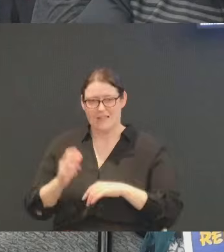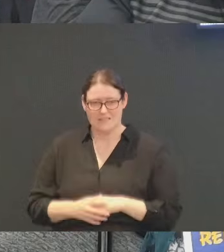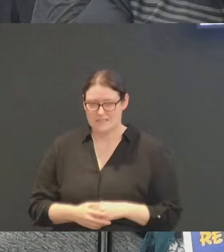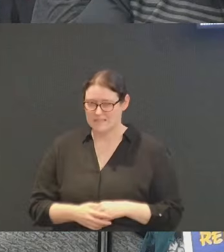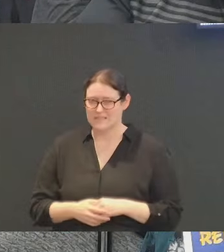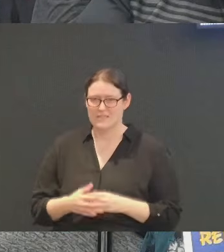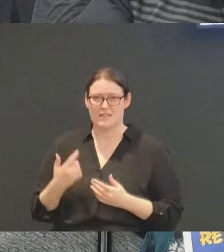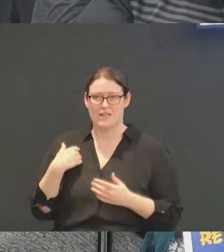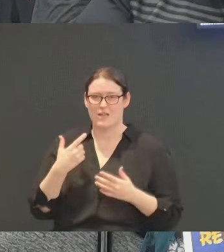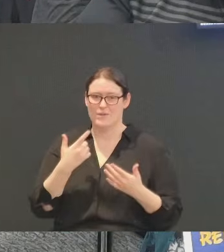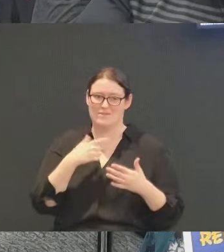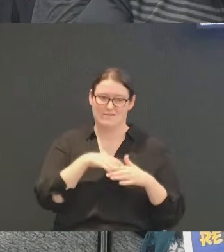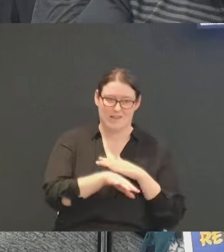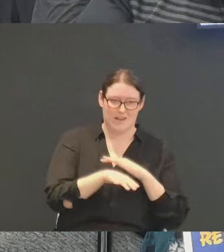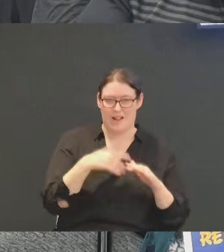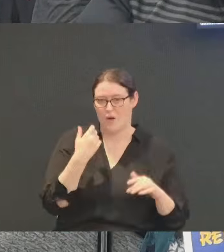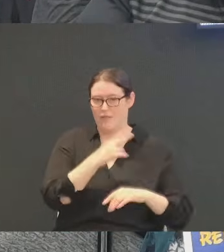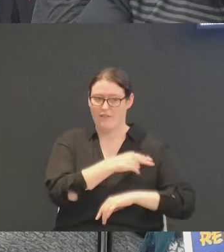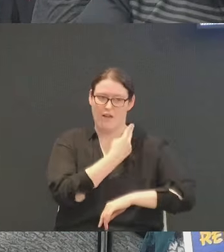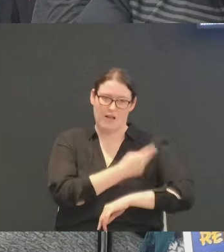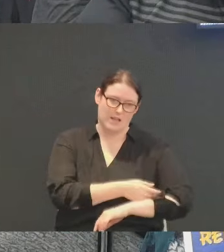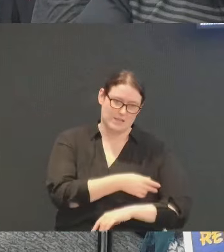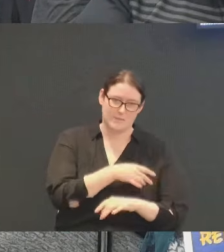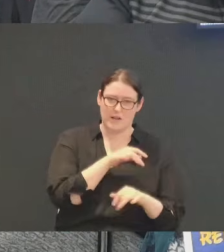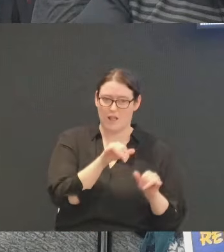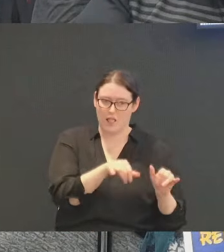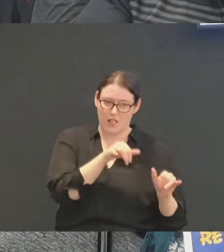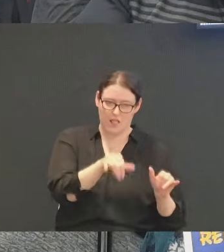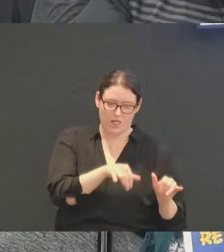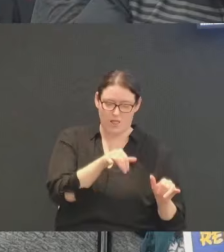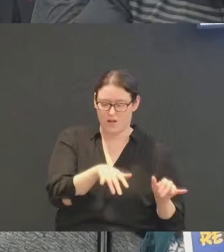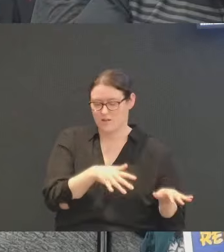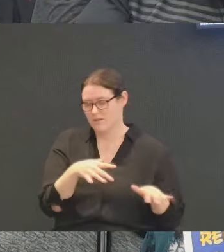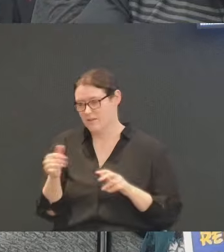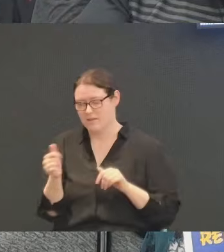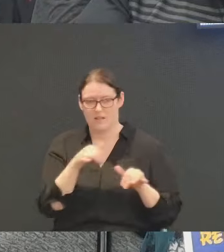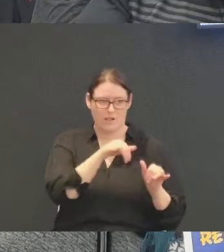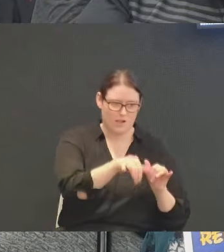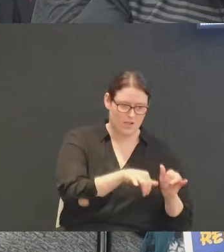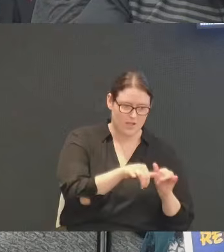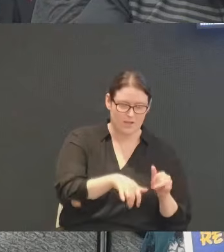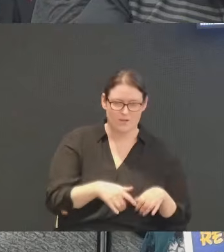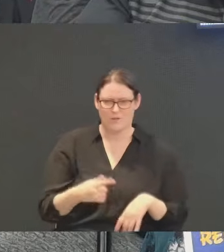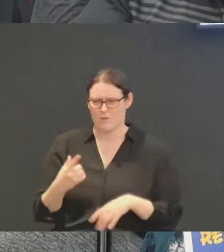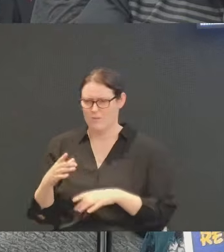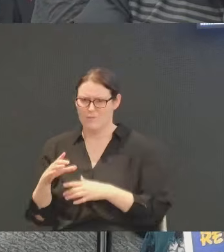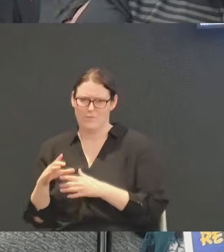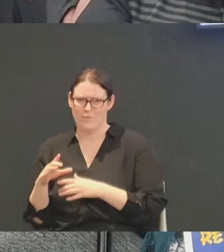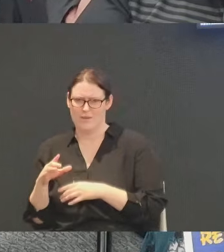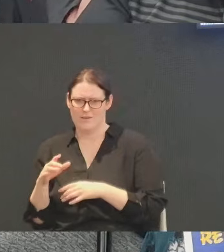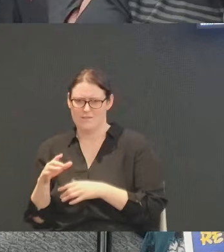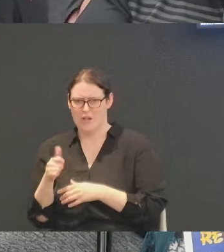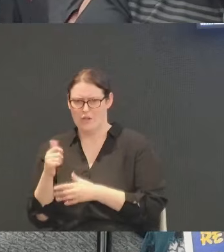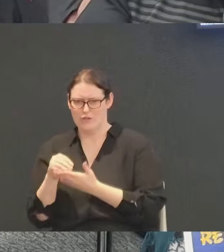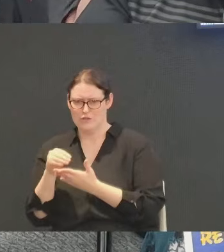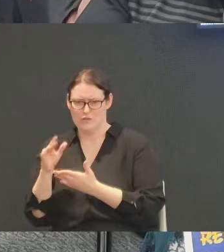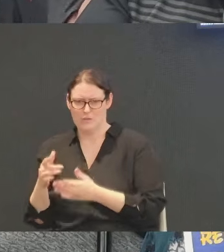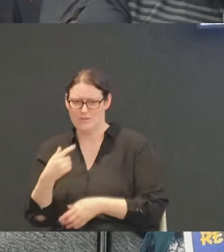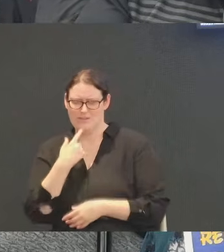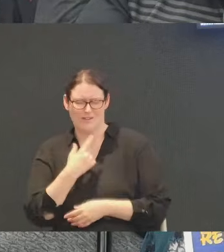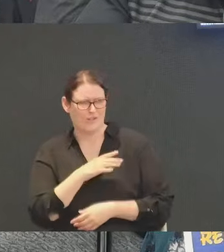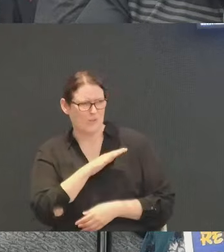and out of hospitals. You know, I had a classmate. He said, "Sunny, but you're never at school. How